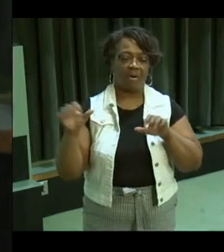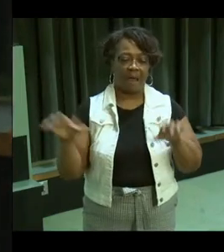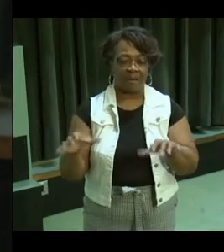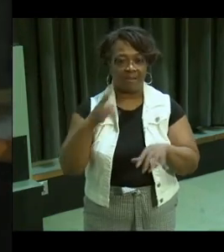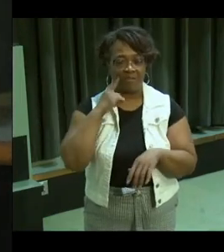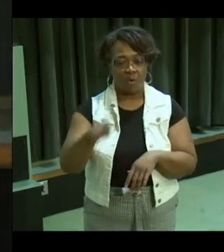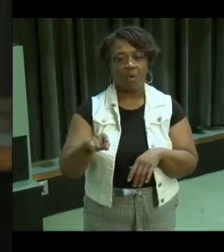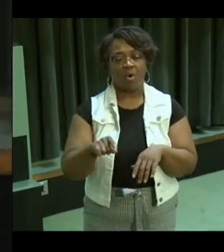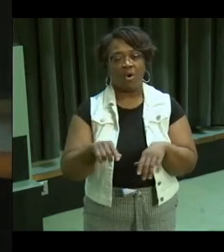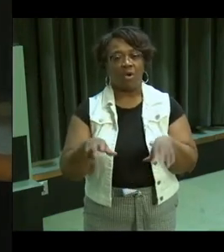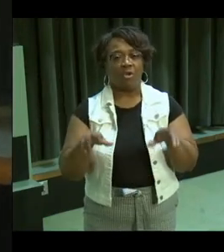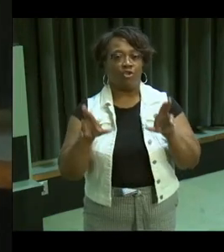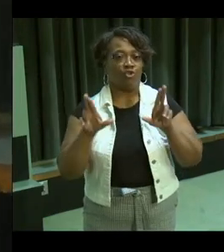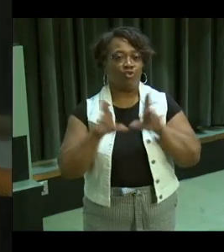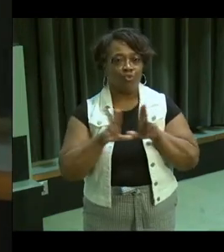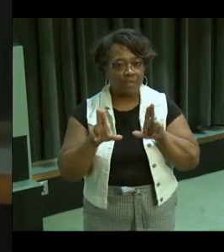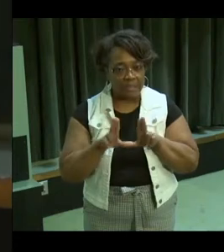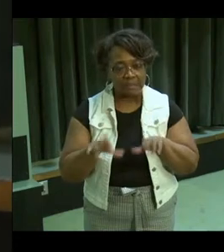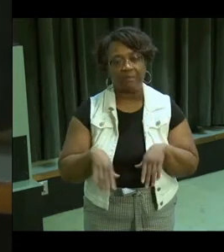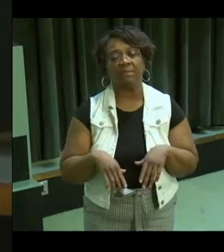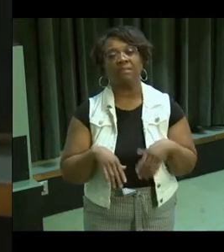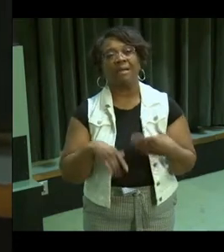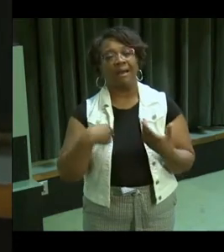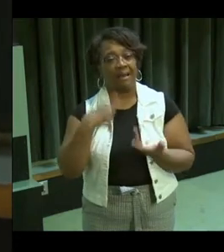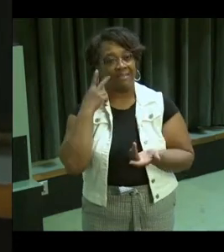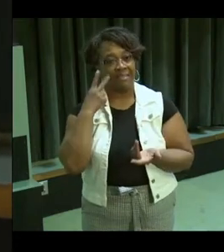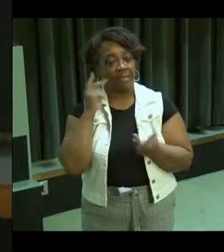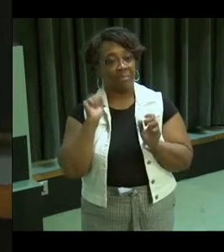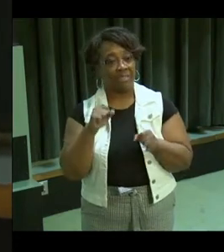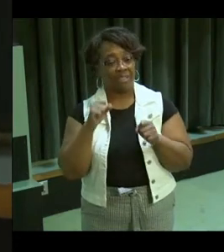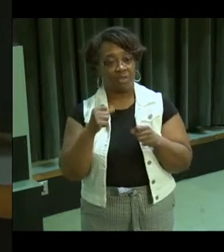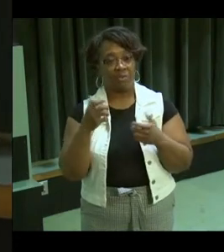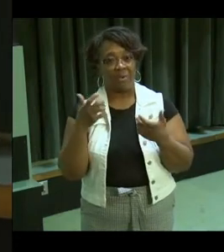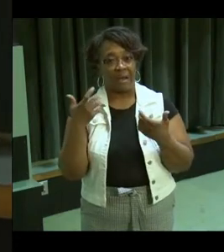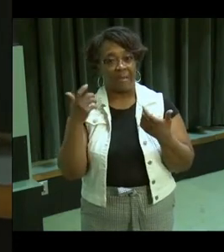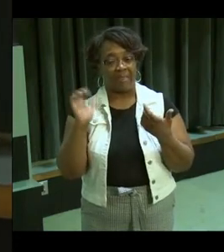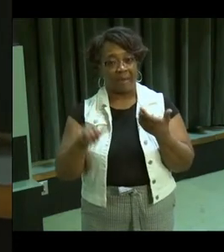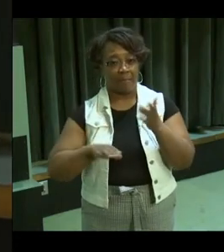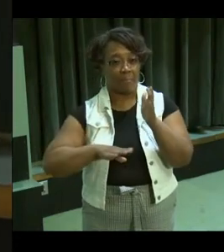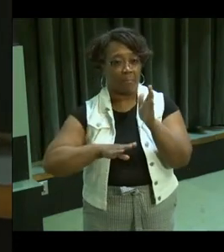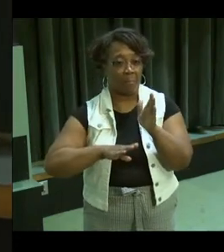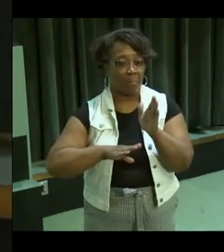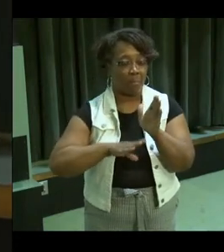active for the labor movement.